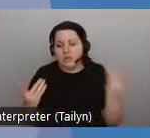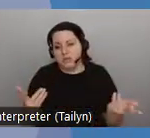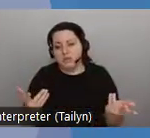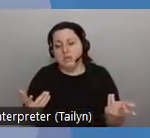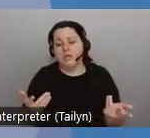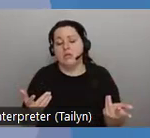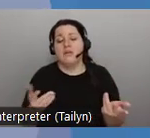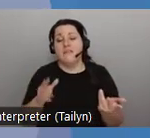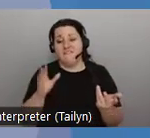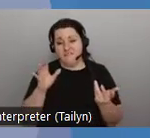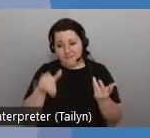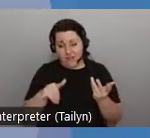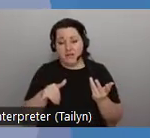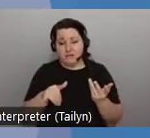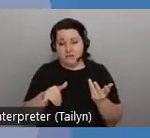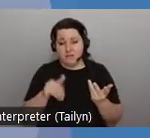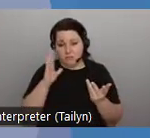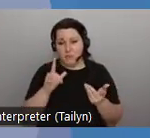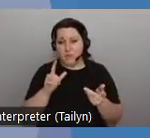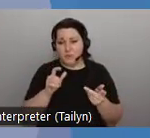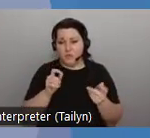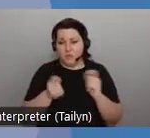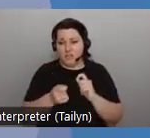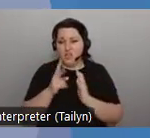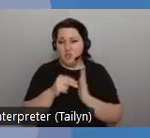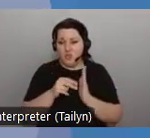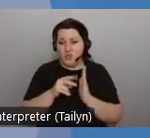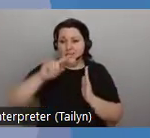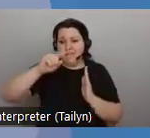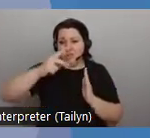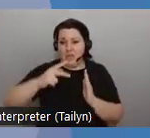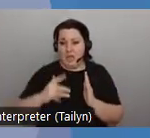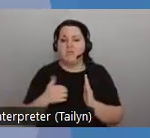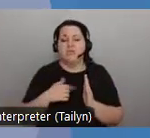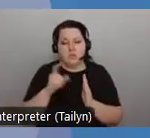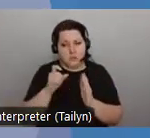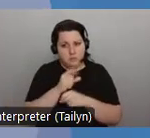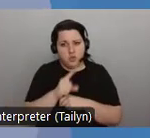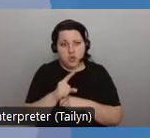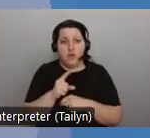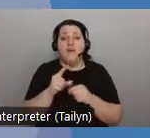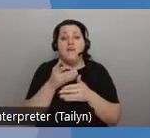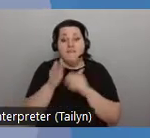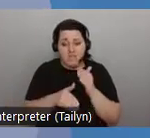you are choosing yes, no, or one of five options and you say, "check one of the following," and there's 15 items